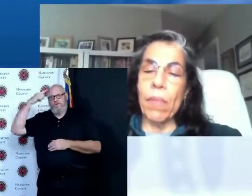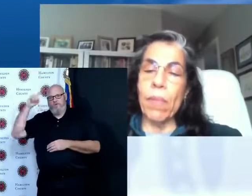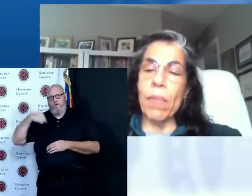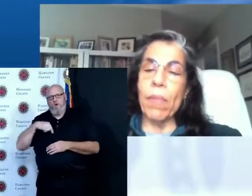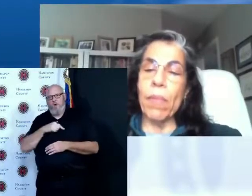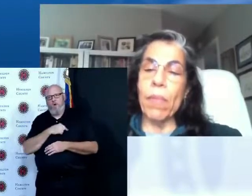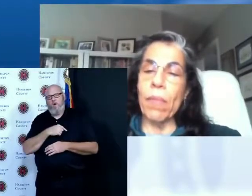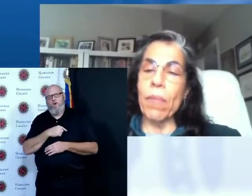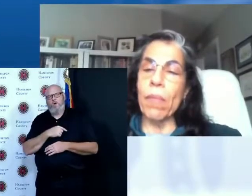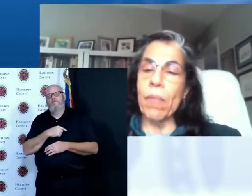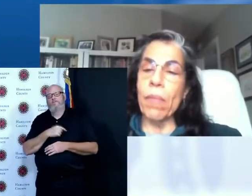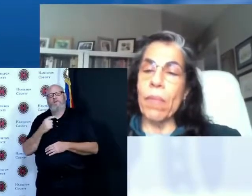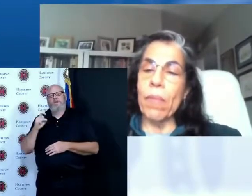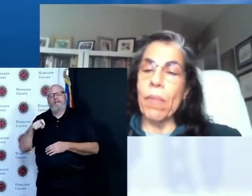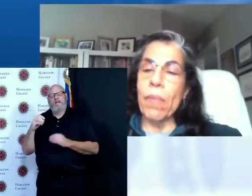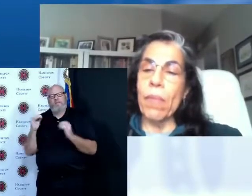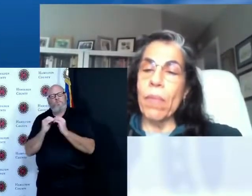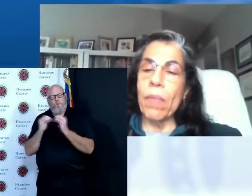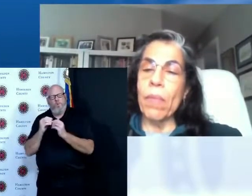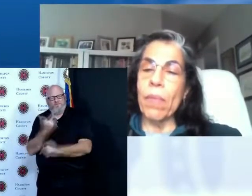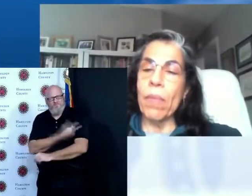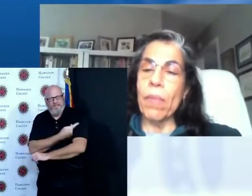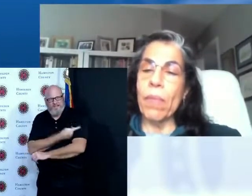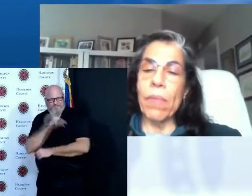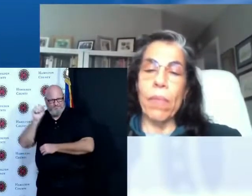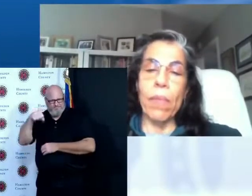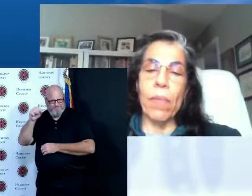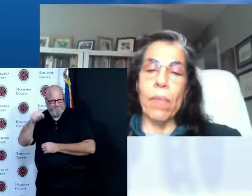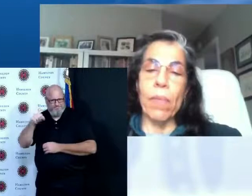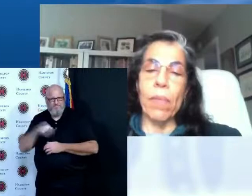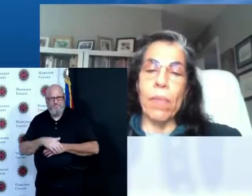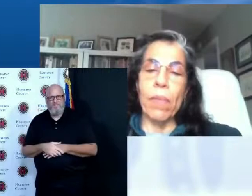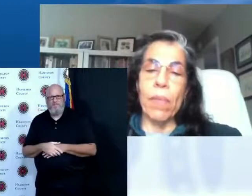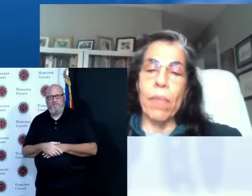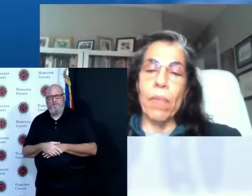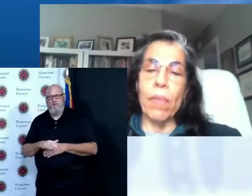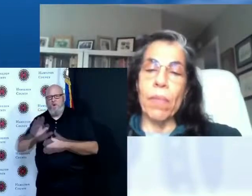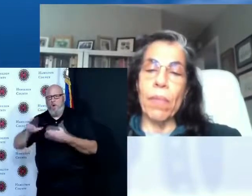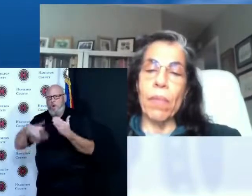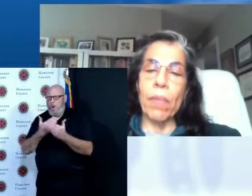but I think what gives us some hope is that there is a much more aggressive approach right now